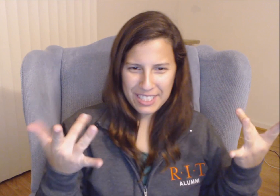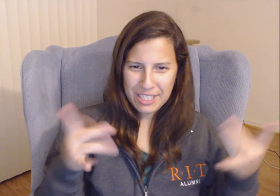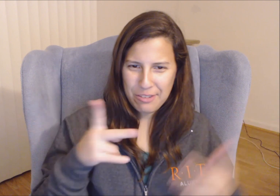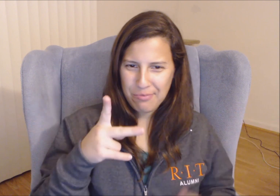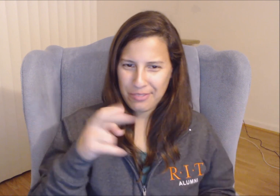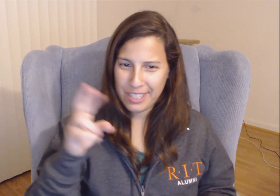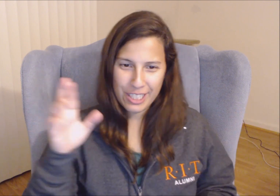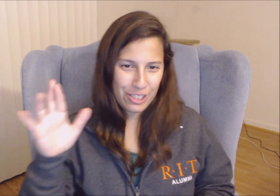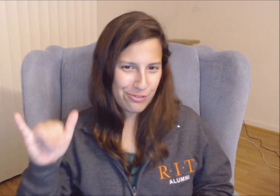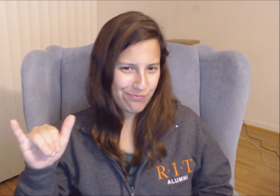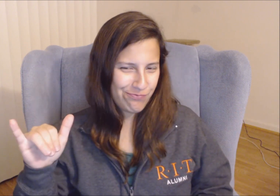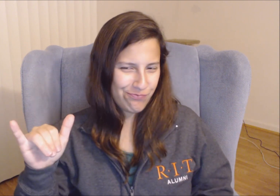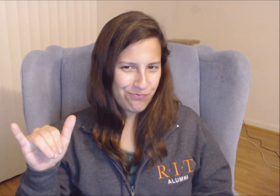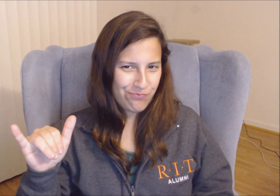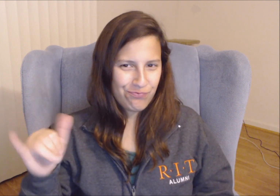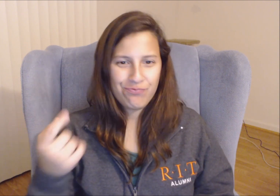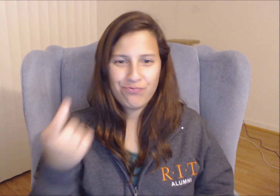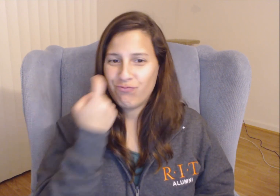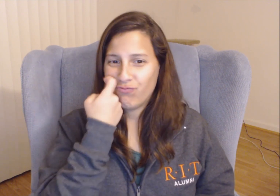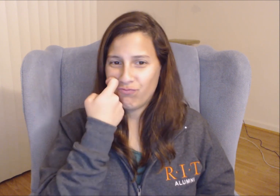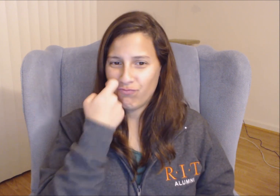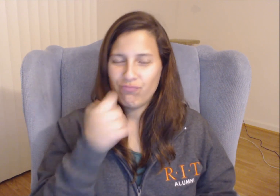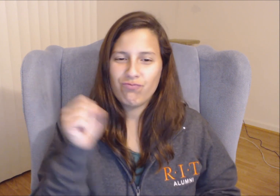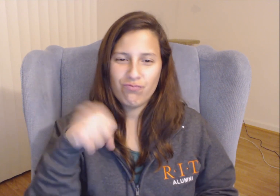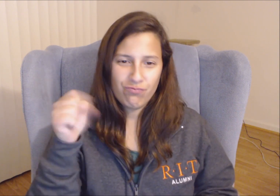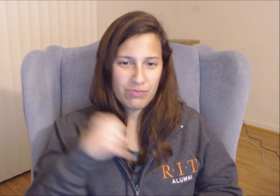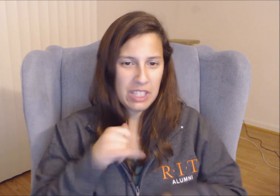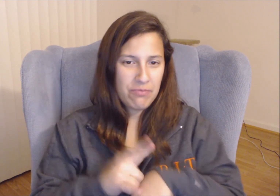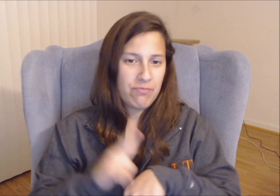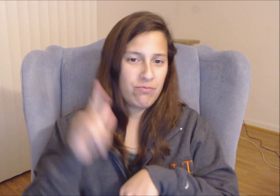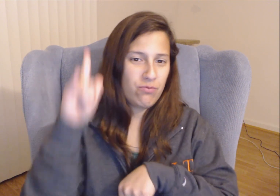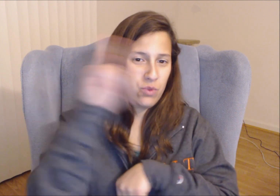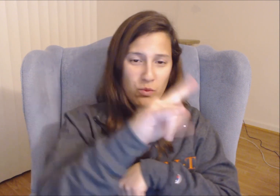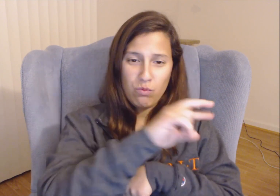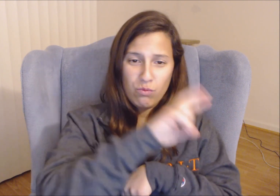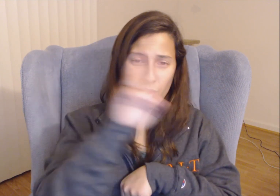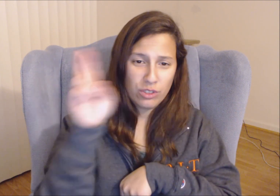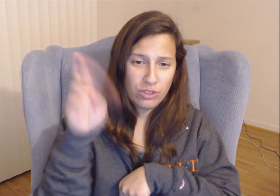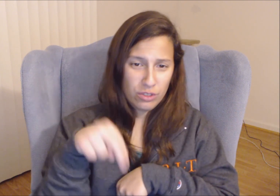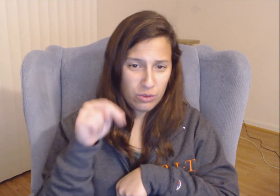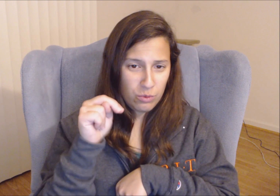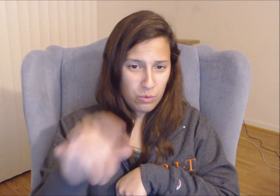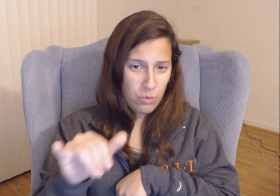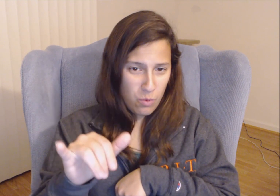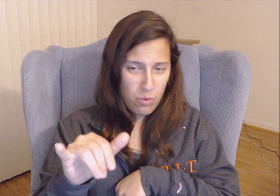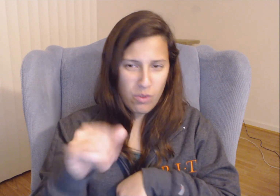What's up Kerry?!? Recently, I flew to Rochester NY